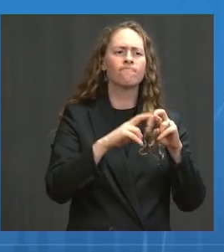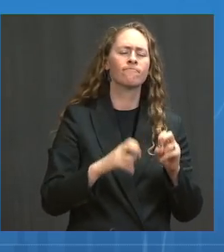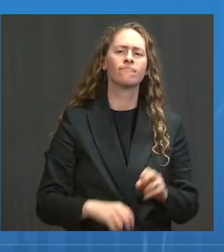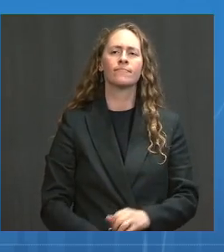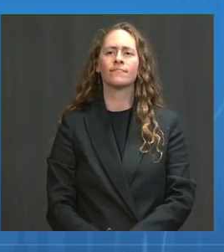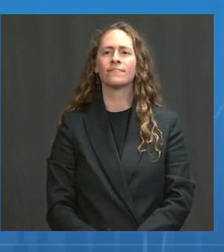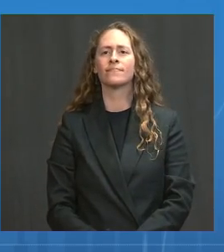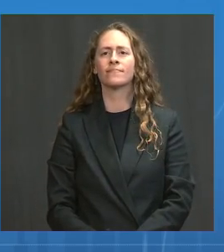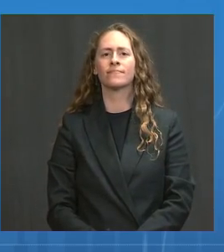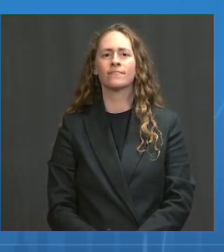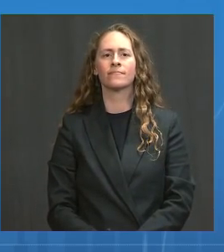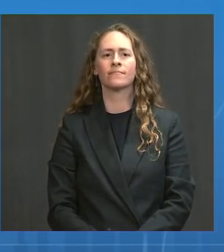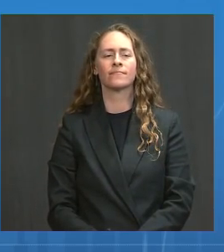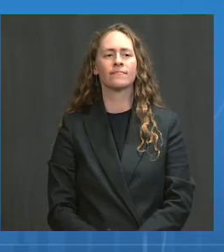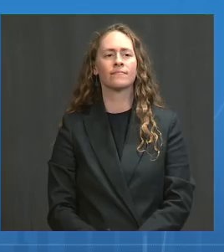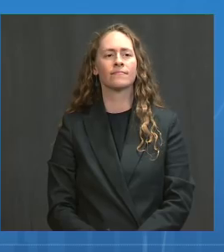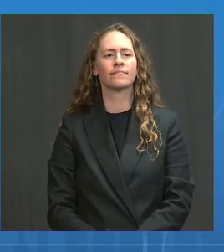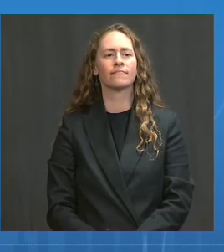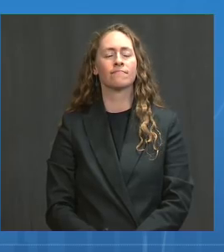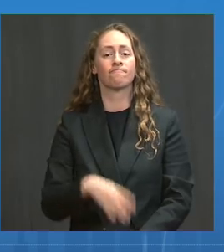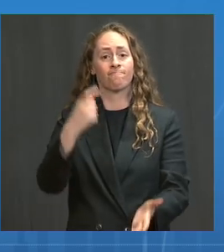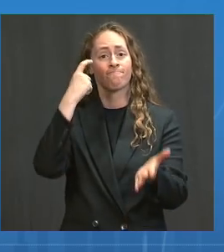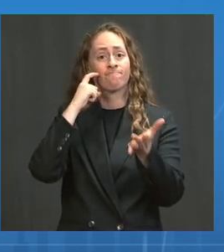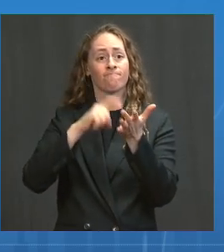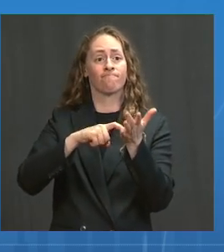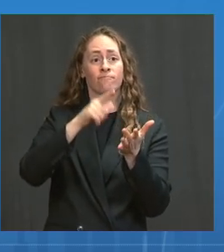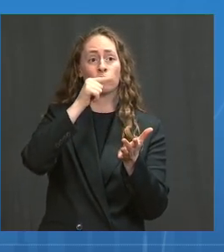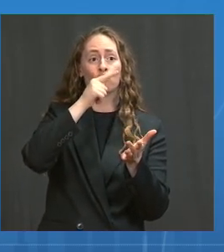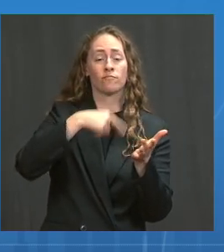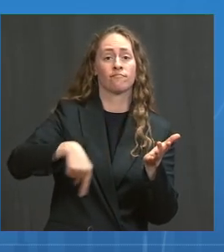two weeks after the second dose of Pfizer BioNTech vaccine,